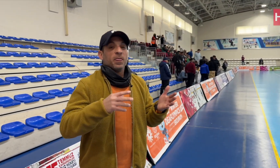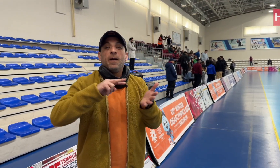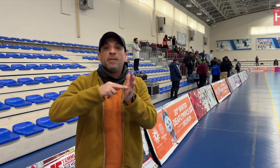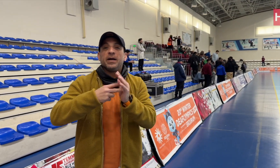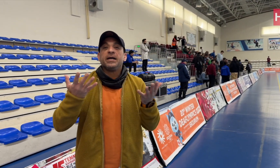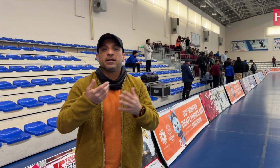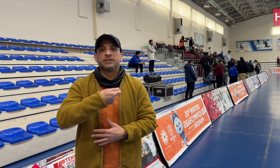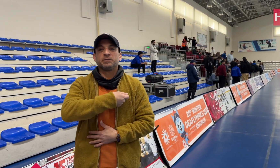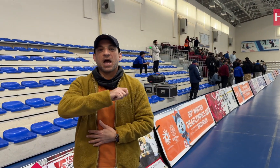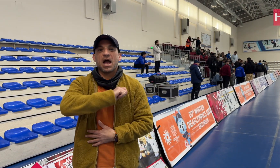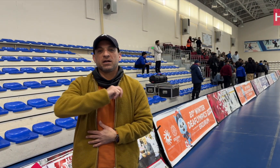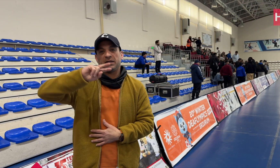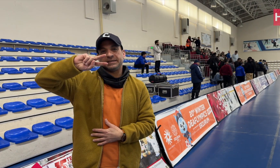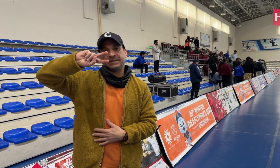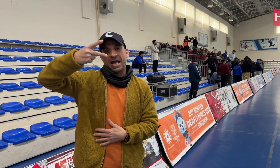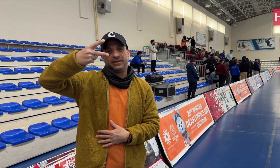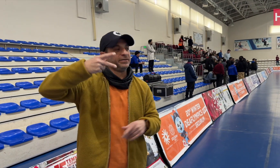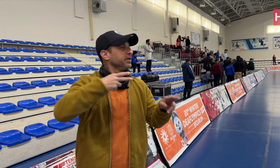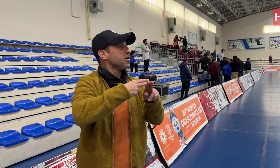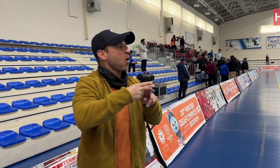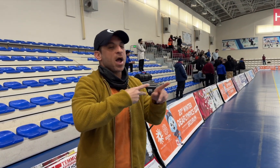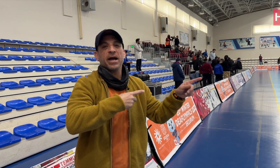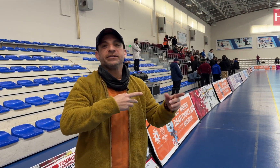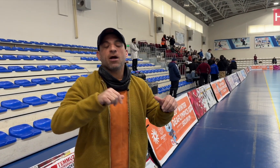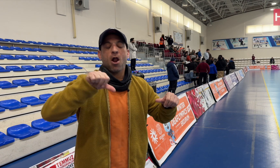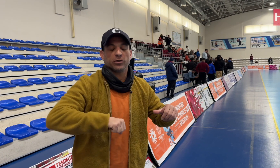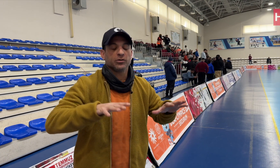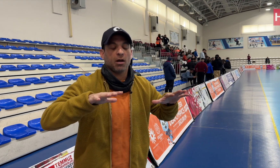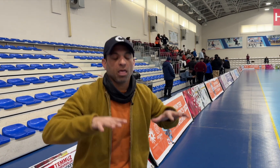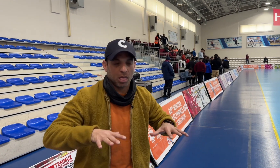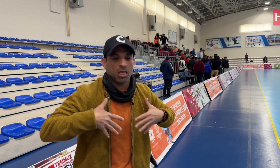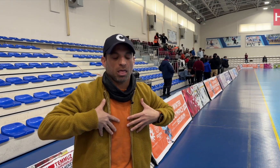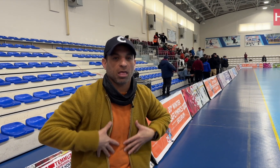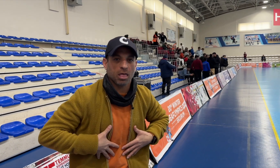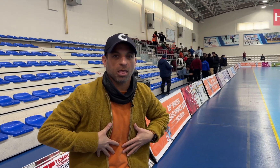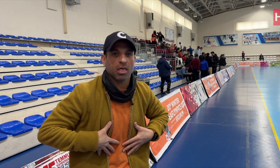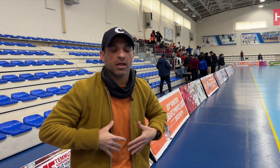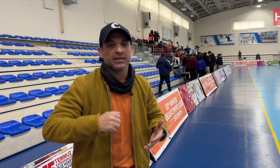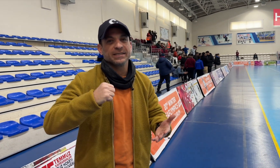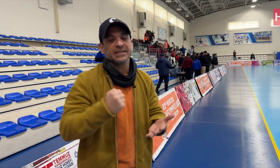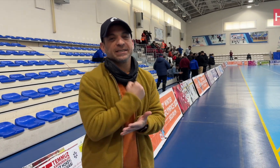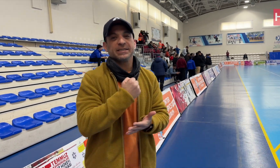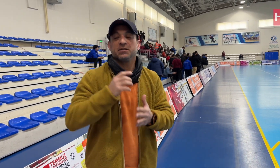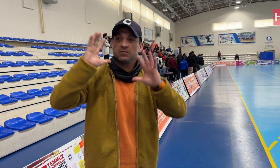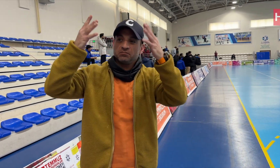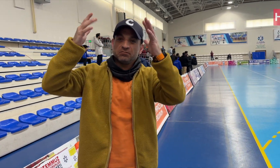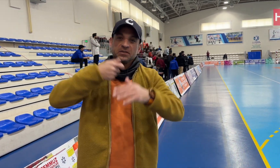[Memnos]: Wow, what a match! Spain has just beaten Kuwait to secure the second place spot. Losing the match was tough for Kuwait.